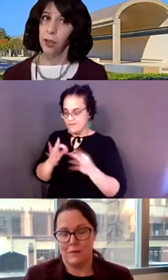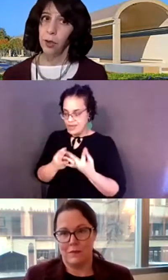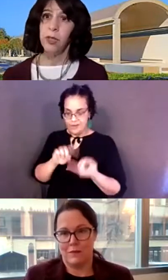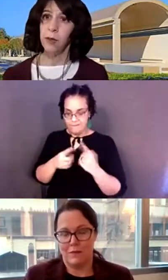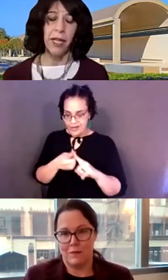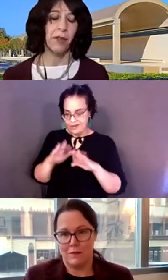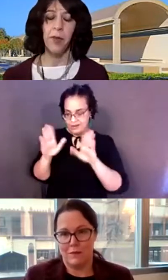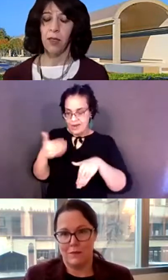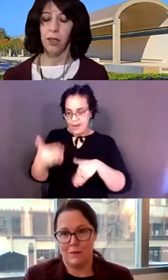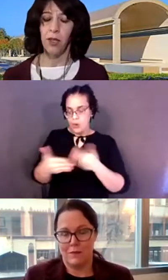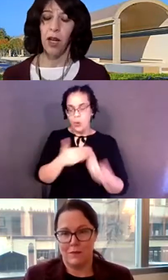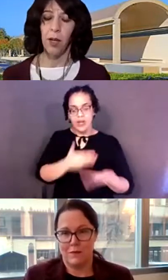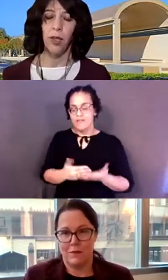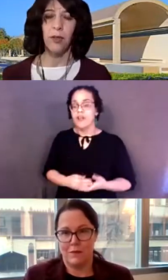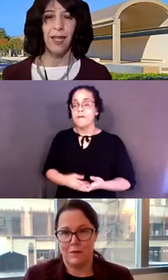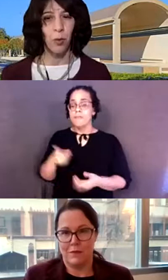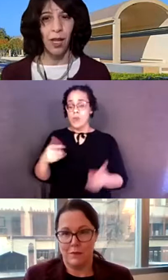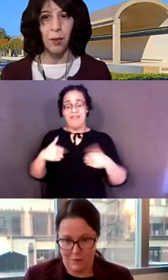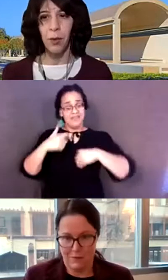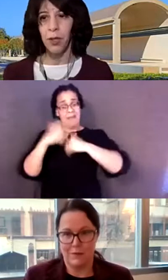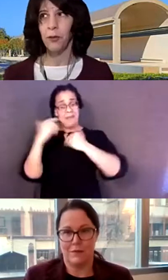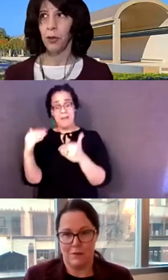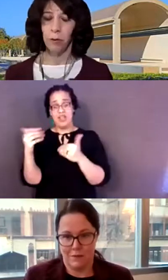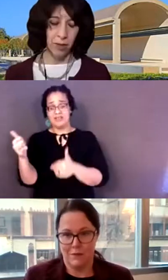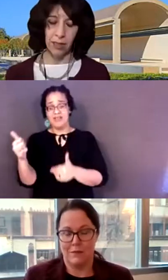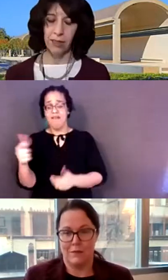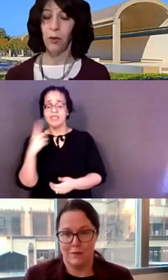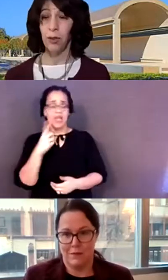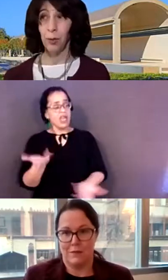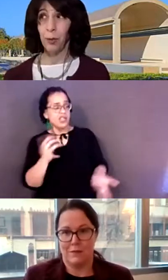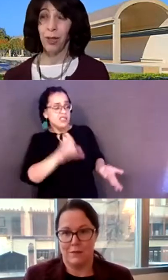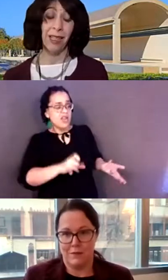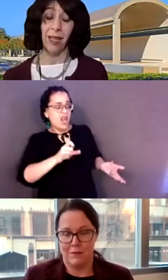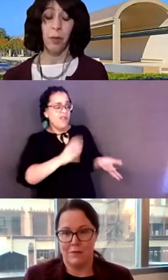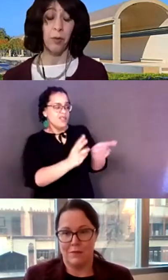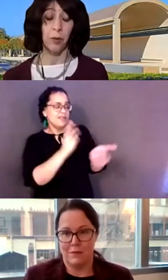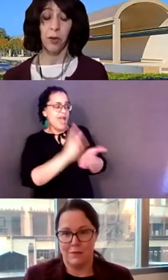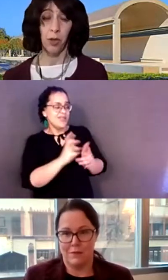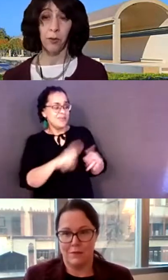you still may have limits on your time where you say, well, I can be with you for